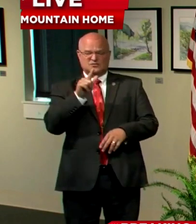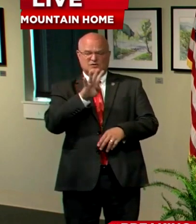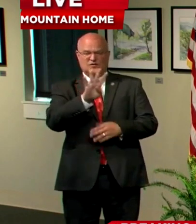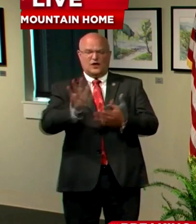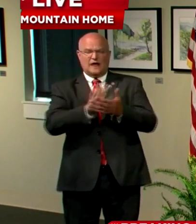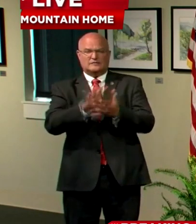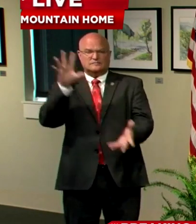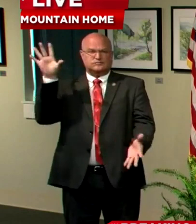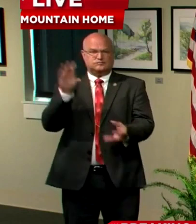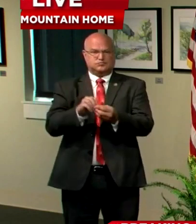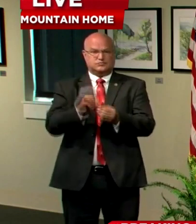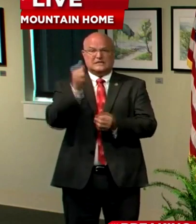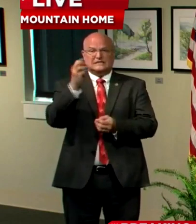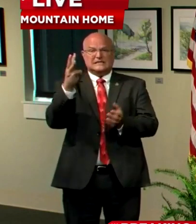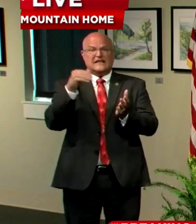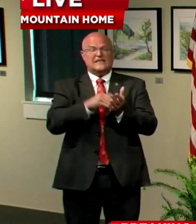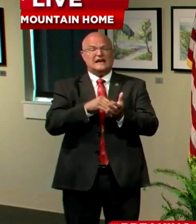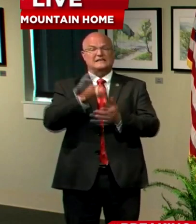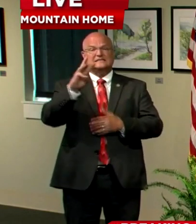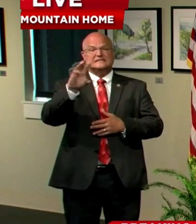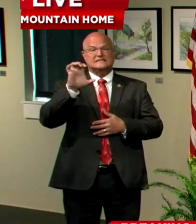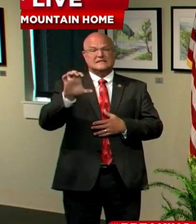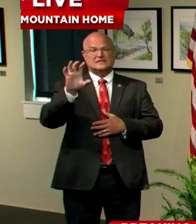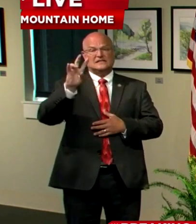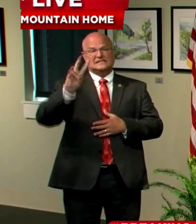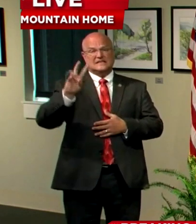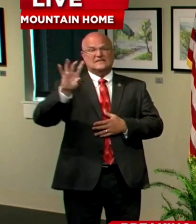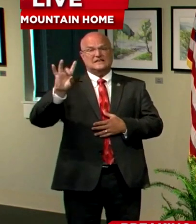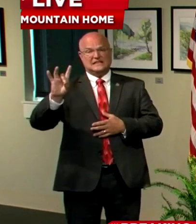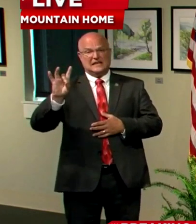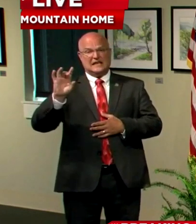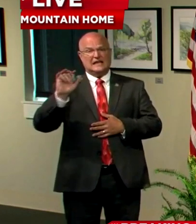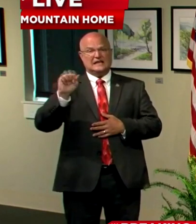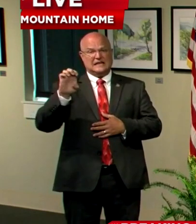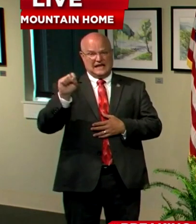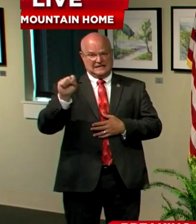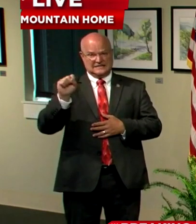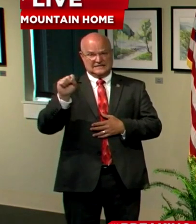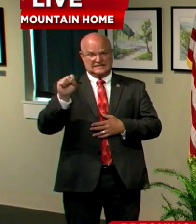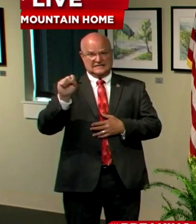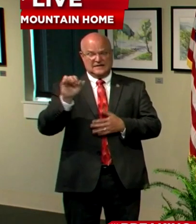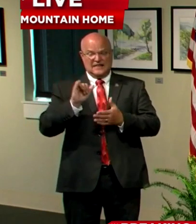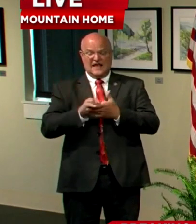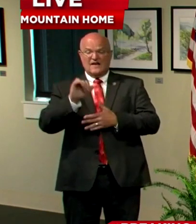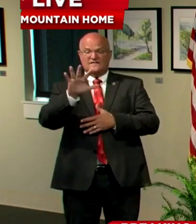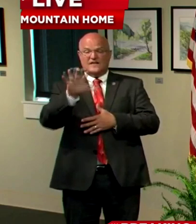HAD 16,083 CASES IN ARKANSAS. WE HAD AN INCREASE OF 595 CASES